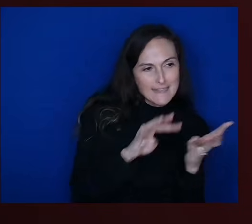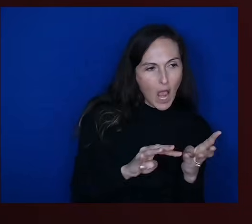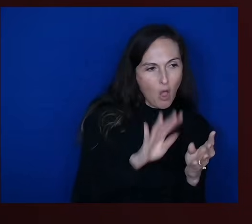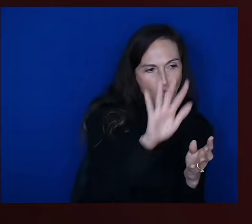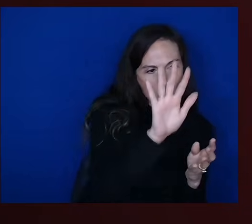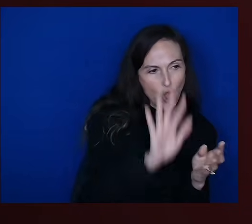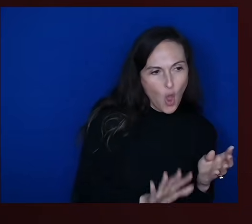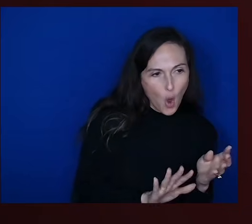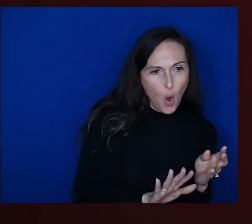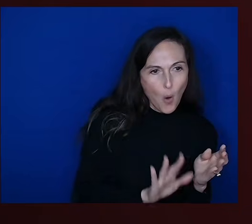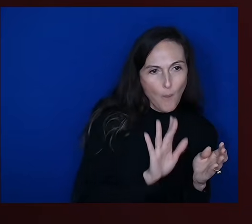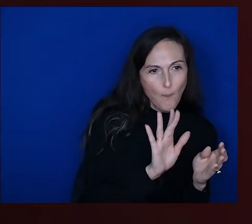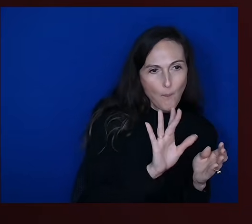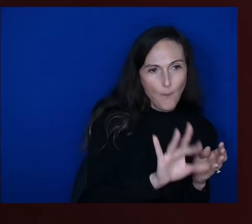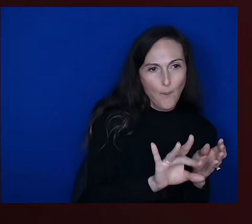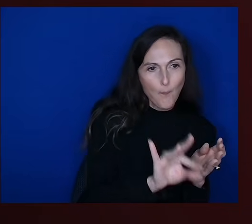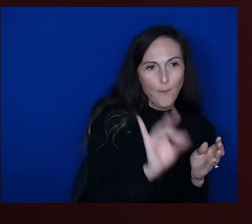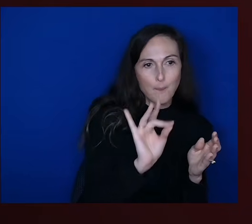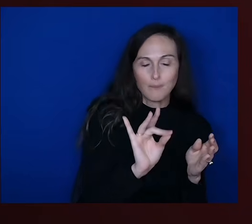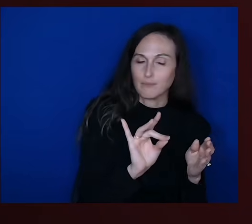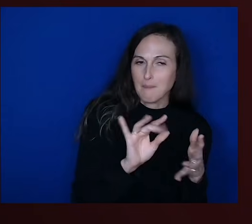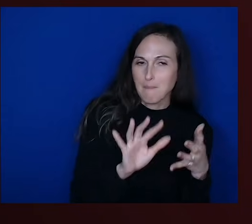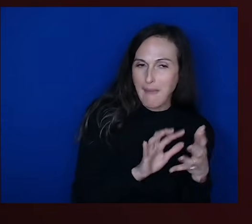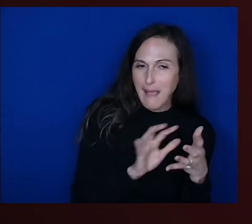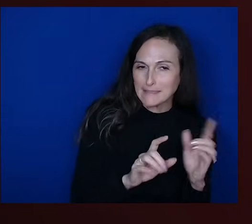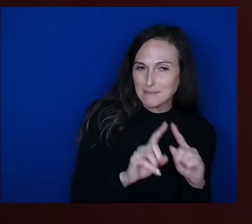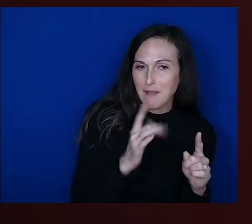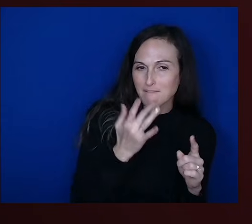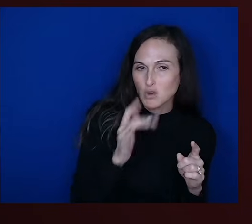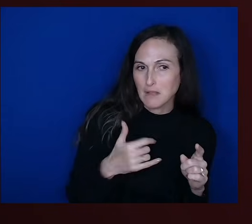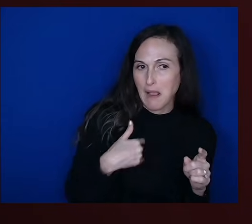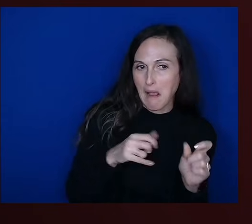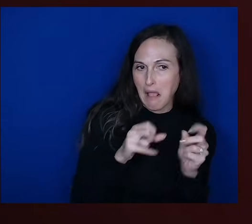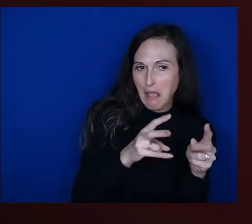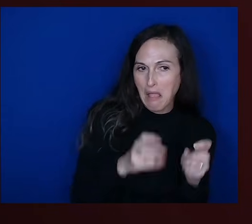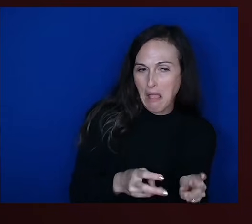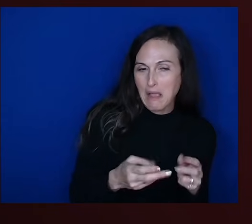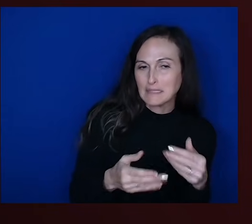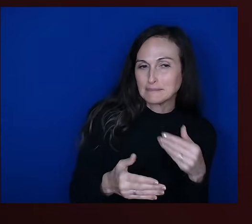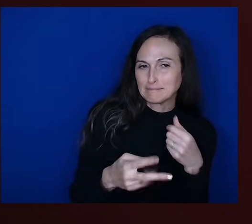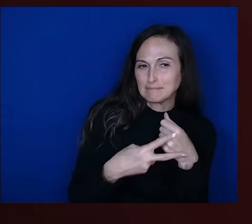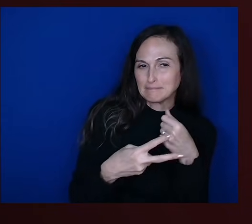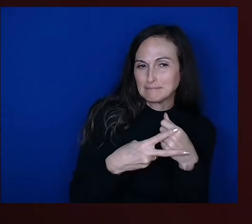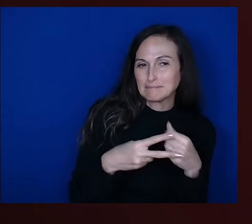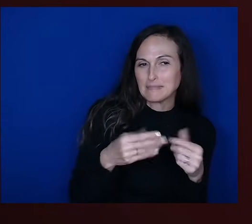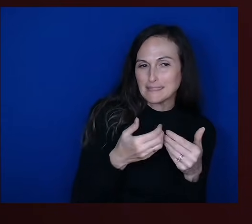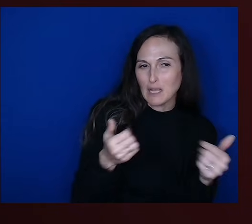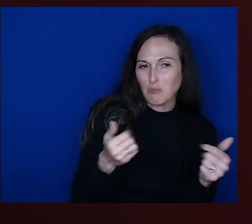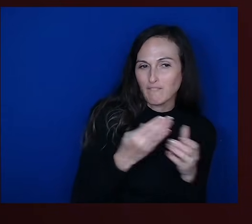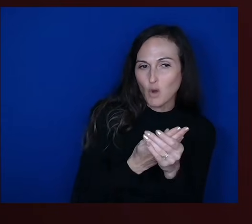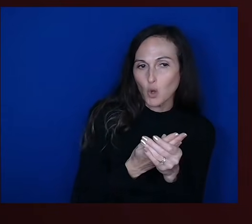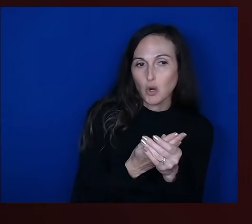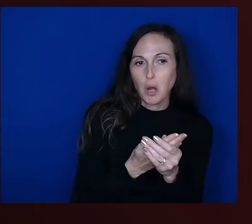and my downloads is a mess, but fortunately, I've thrown these into a separate folder, and we'll say "add", okay.